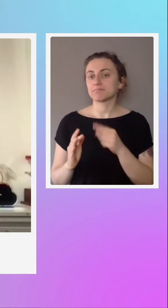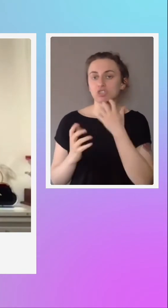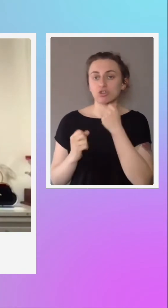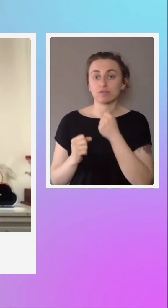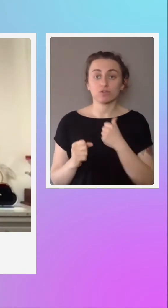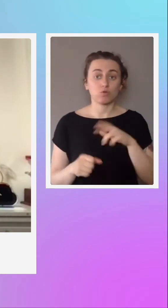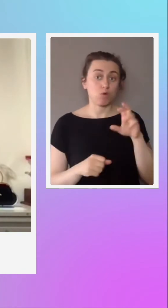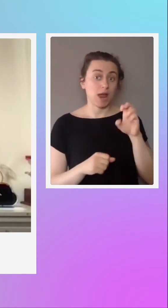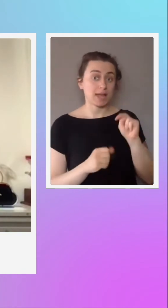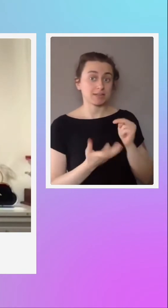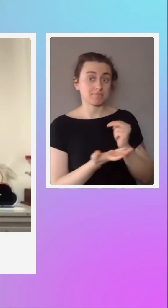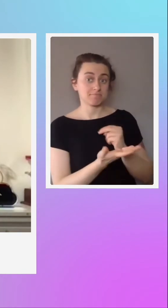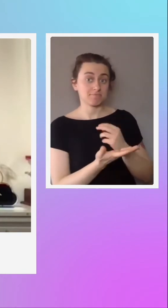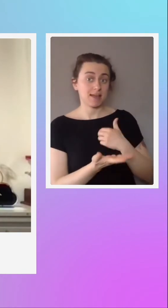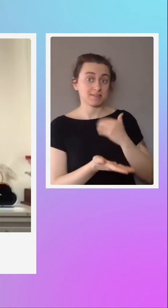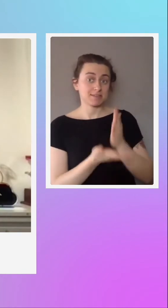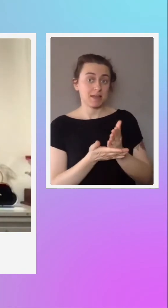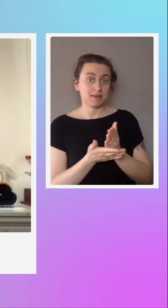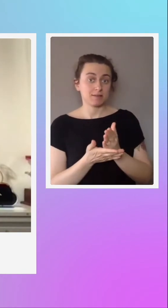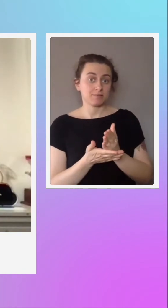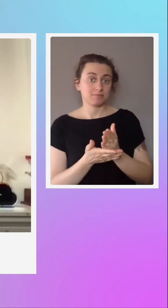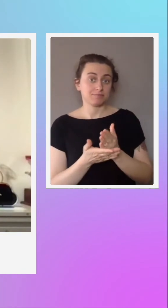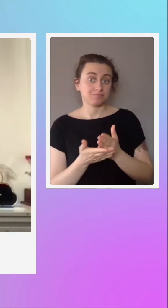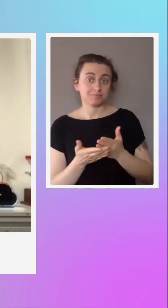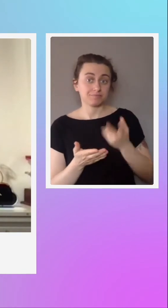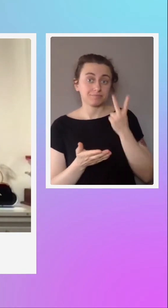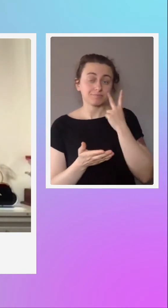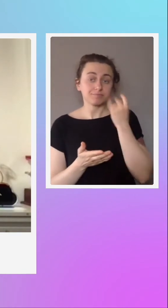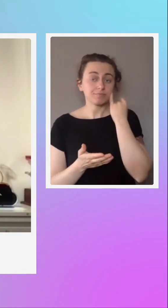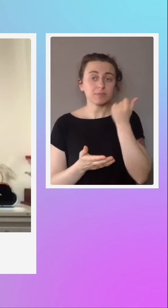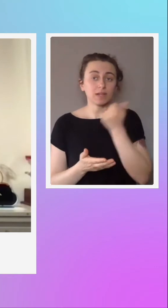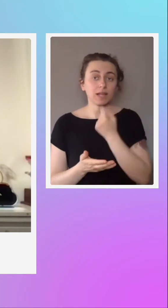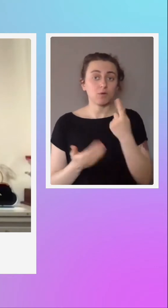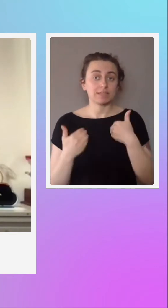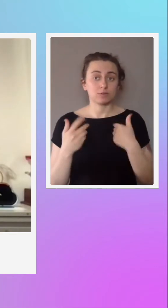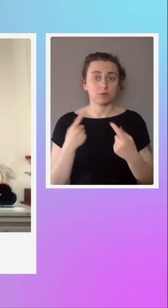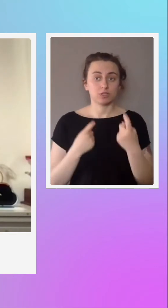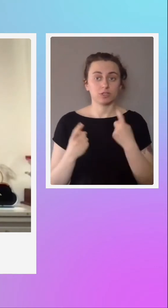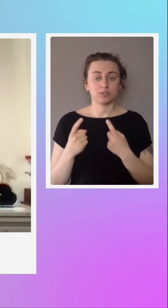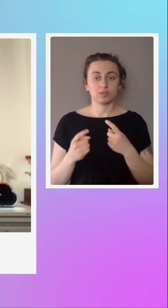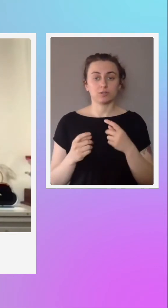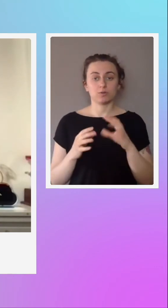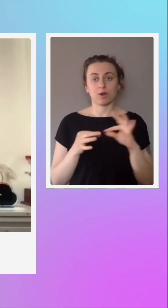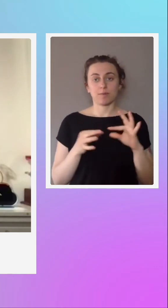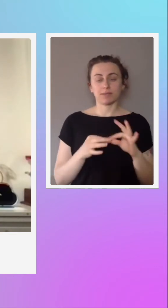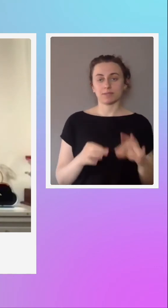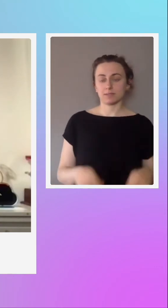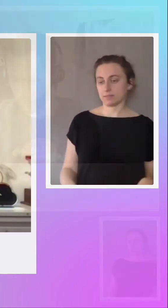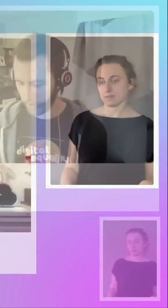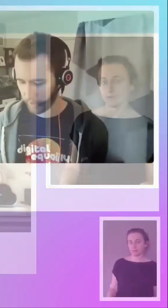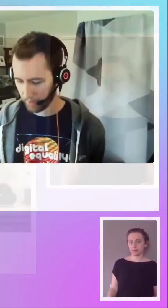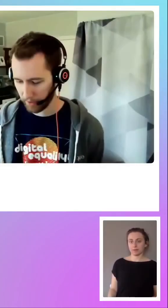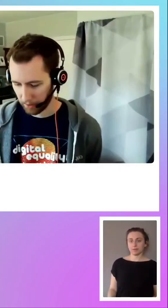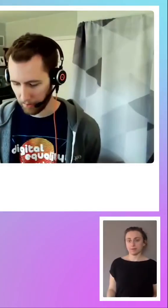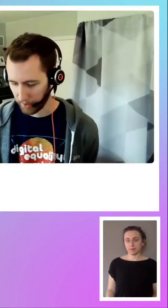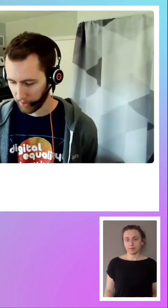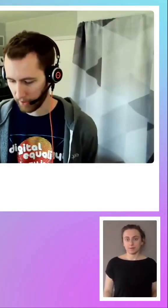whether anyone has some questions or comments to make. Yeah, yeah thanks Vint so much.